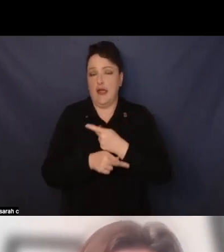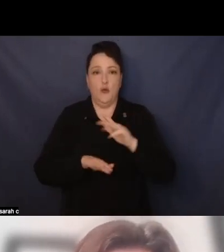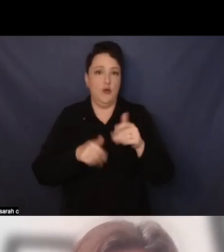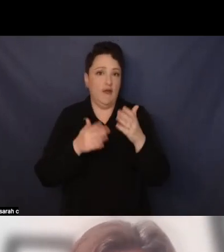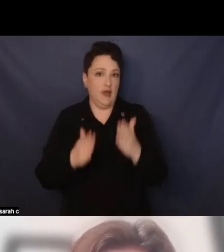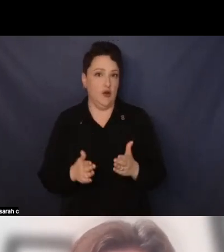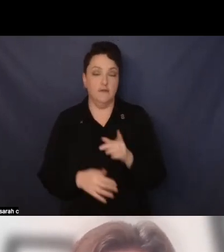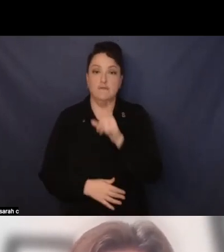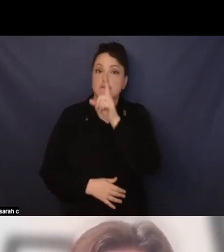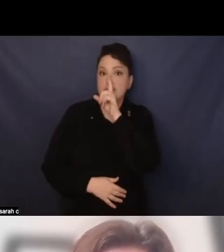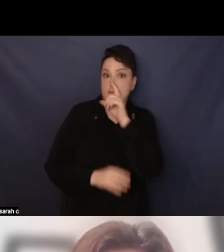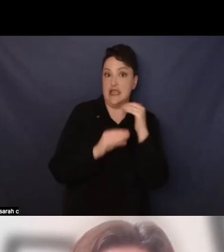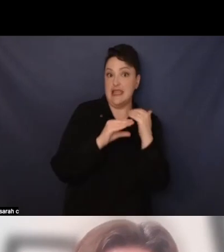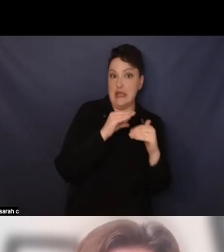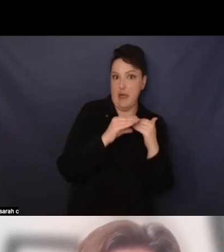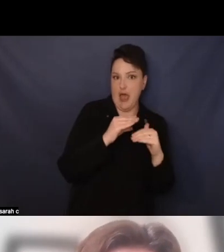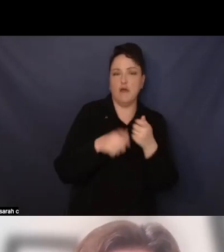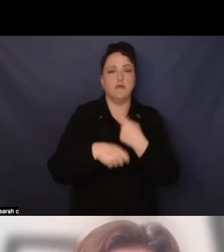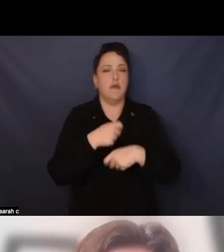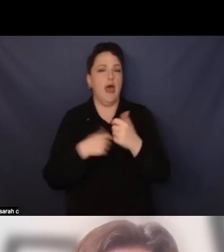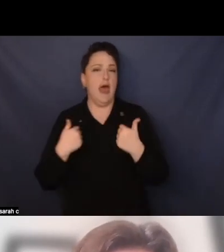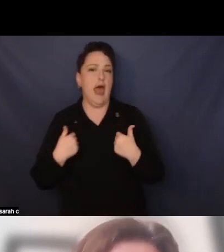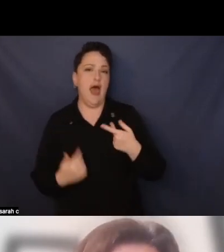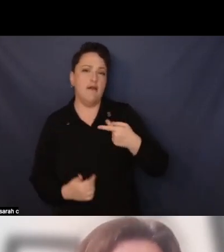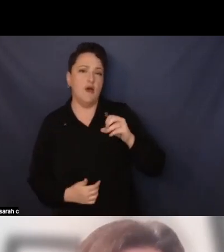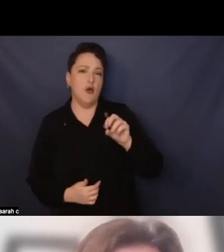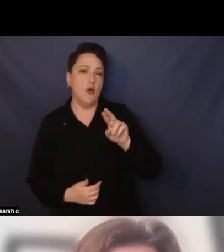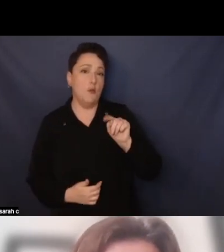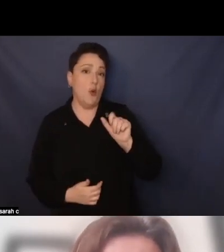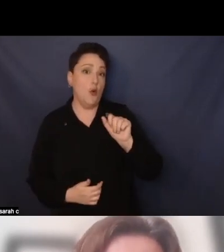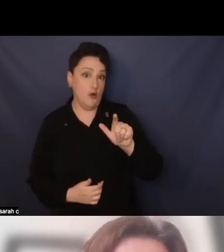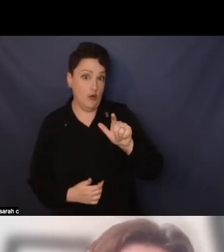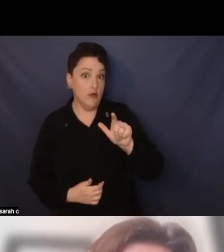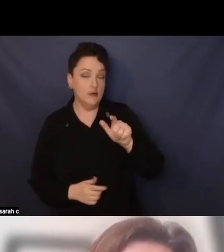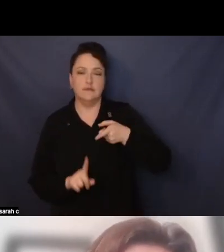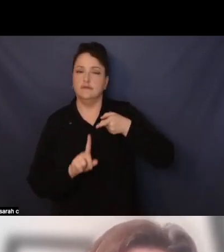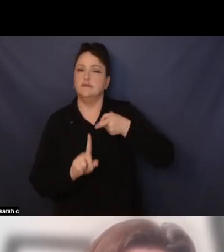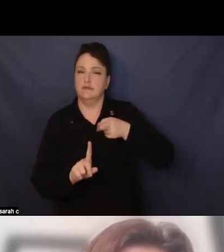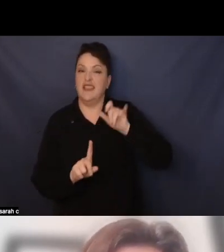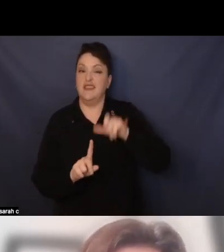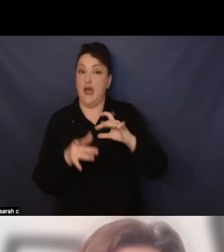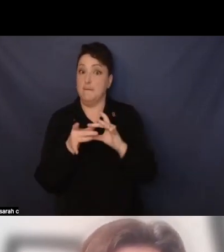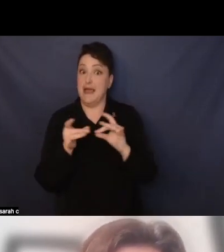specific. To kind of flag for whoever sees your portal message that you are requesting reasonable